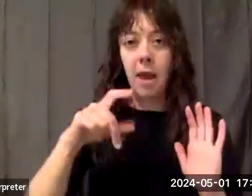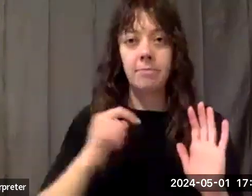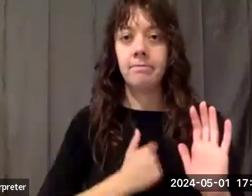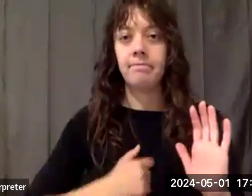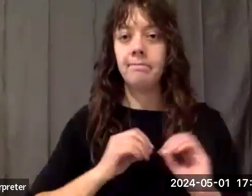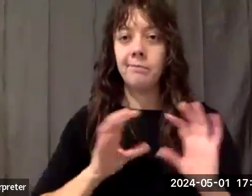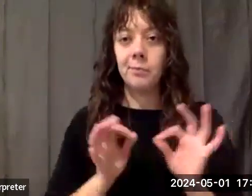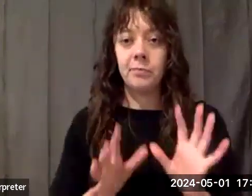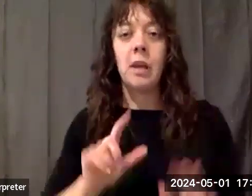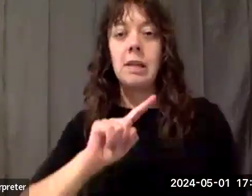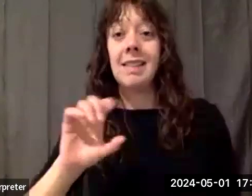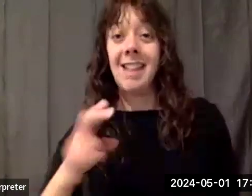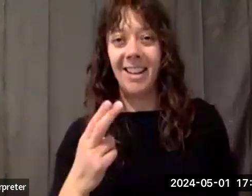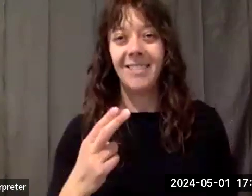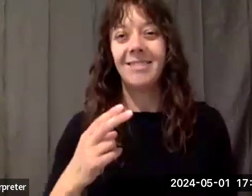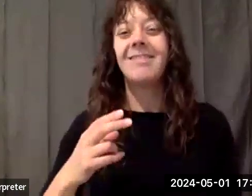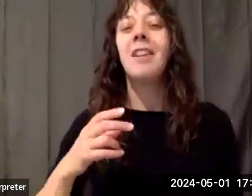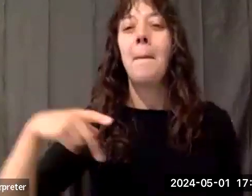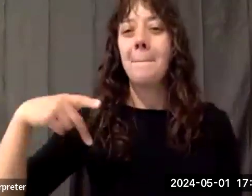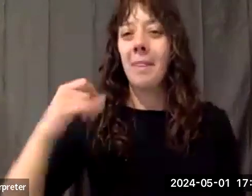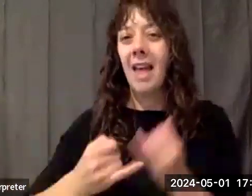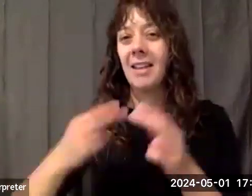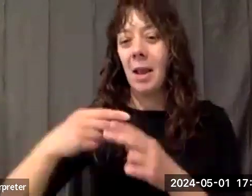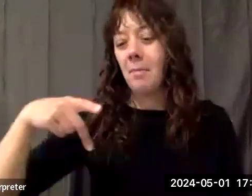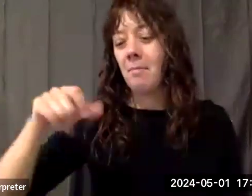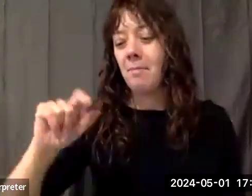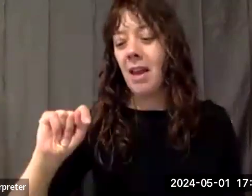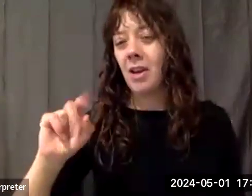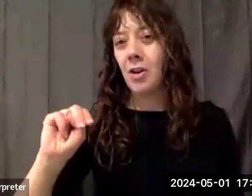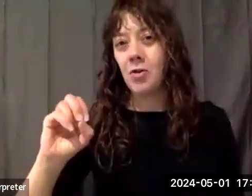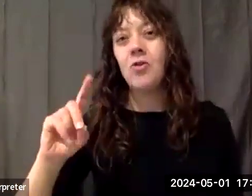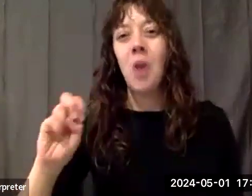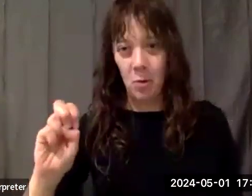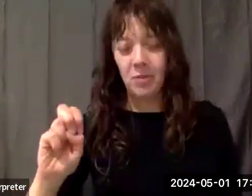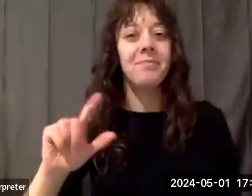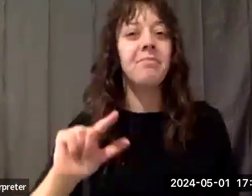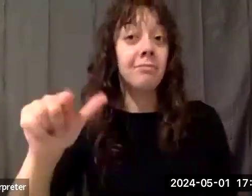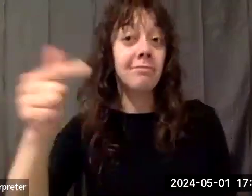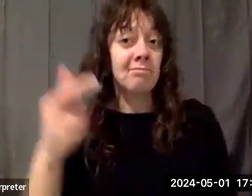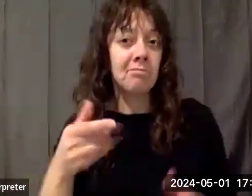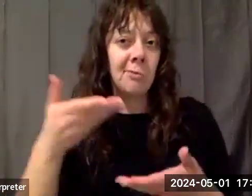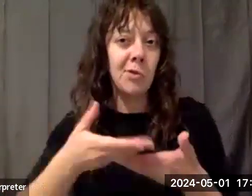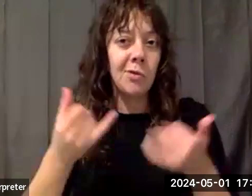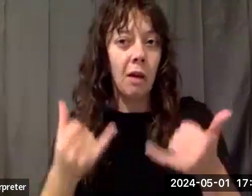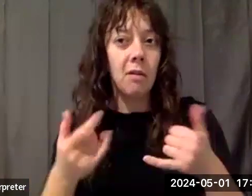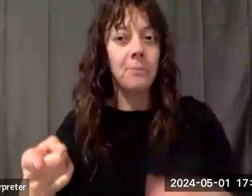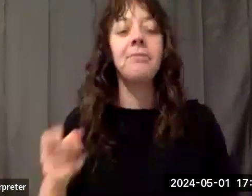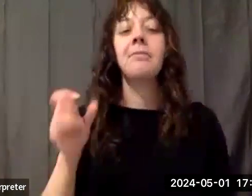I am Zach Patnode and I use he him pronouns. I am the quality administrator with the Office of Health Professions.